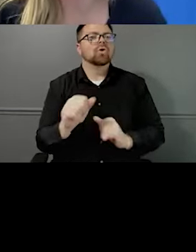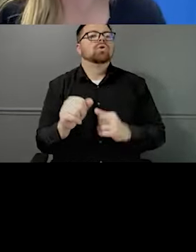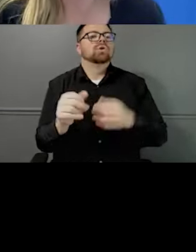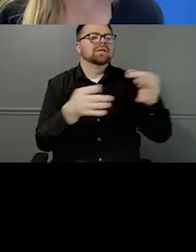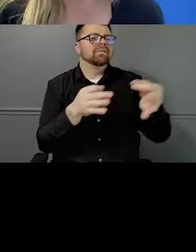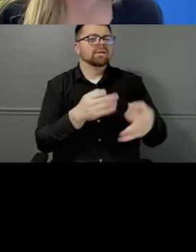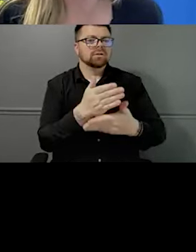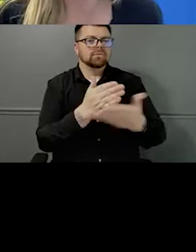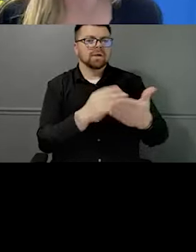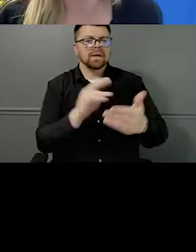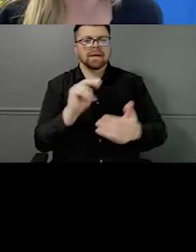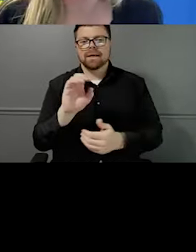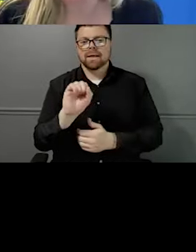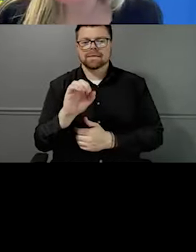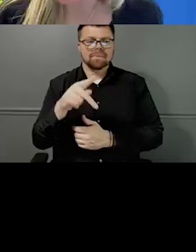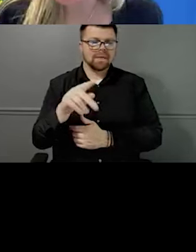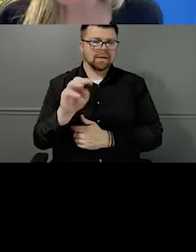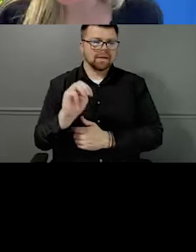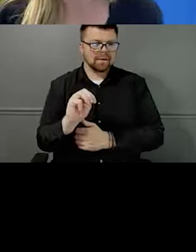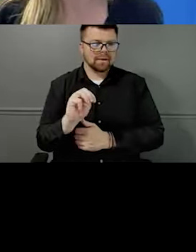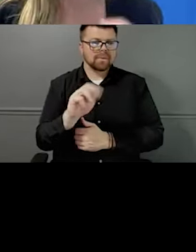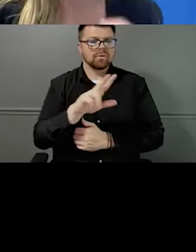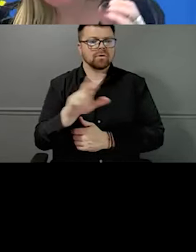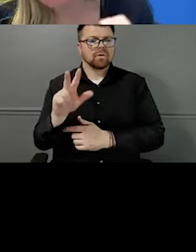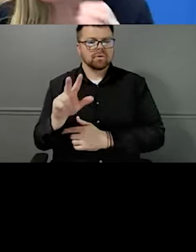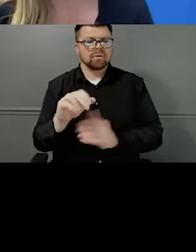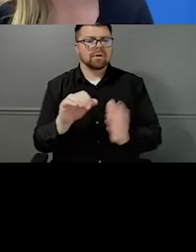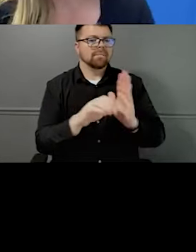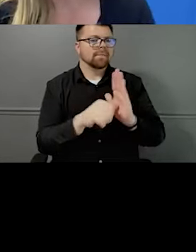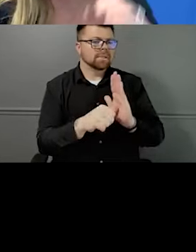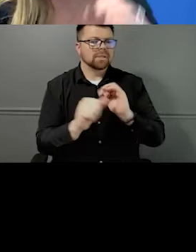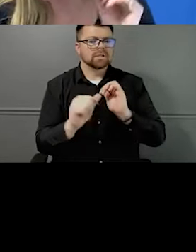NSPM-33 Implementation Guidance and if that's not enough,